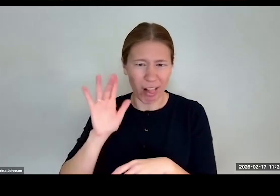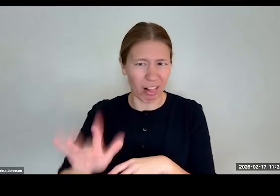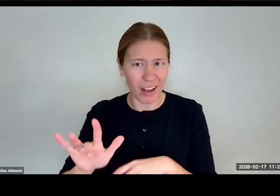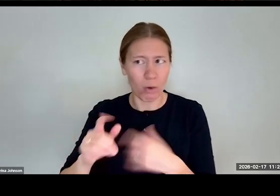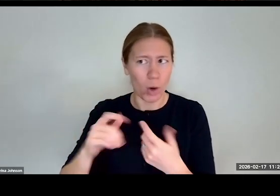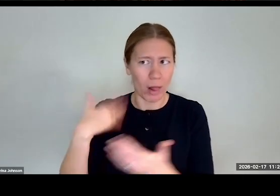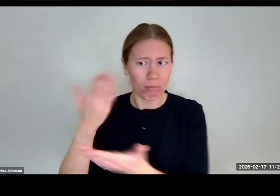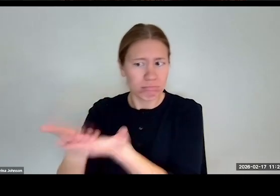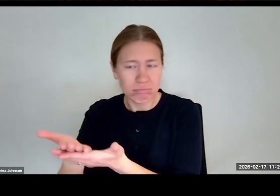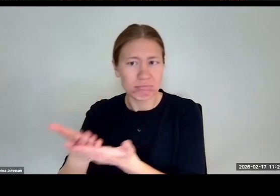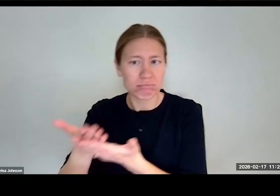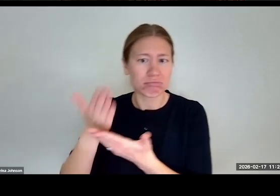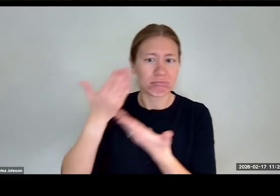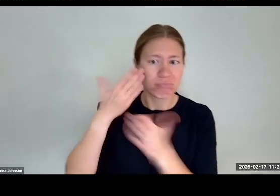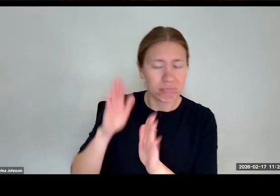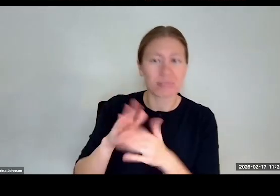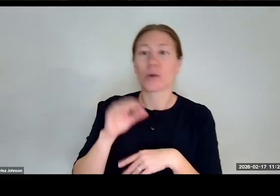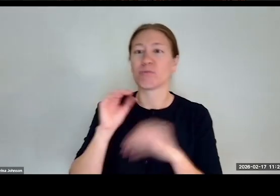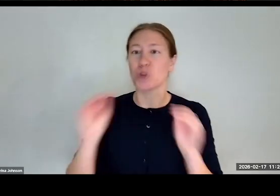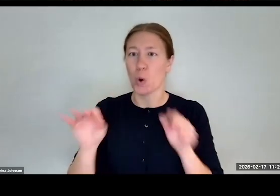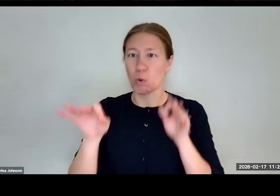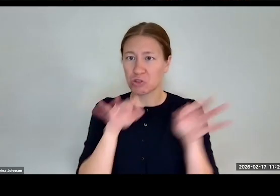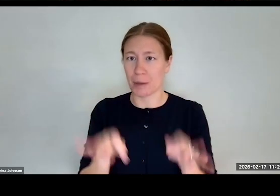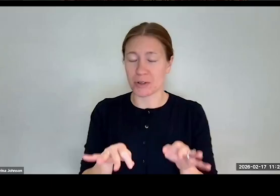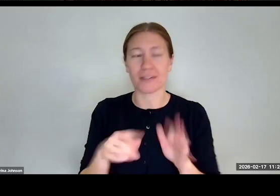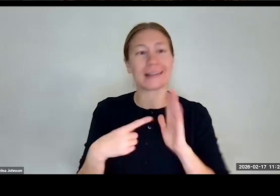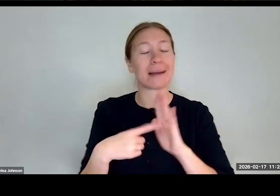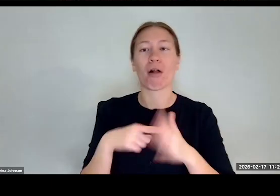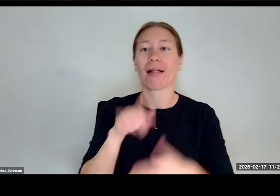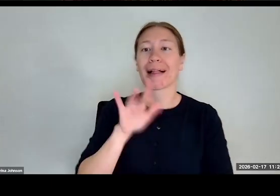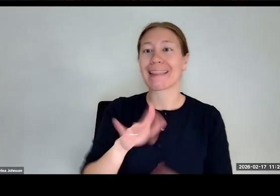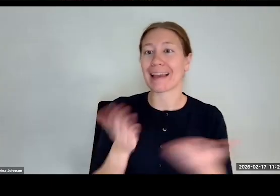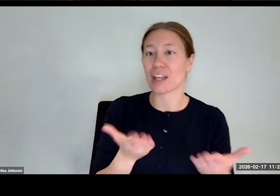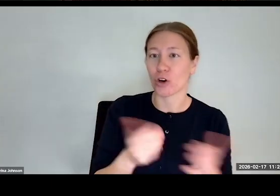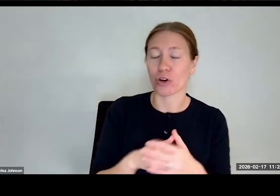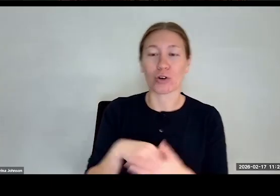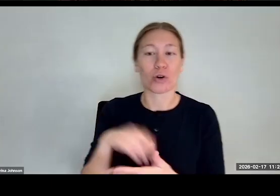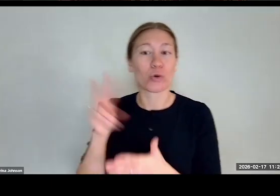or link text, that is not descriptive. So things like click here, read more, learn more.